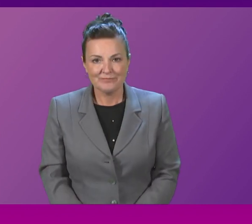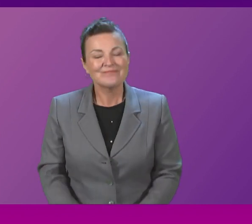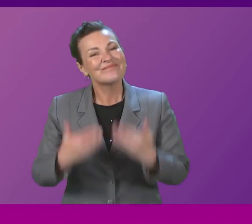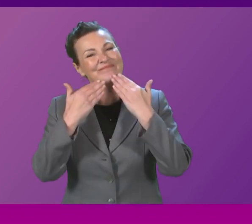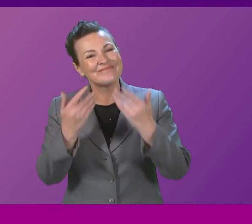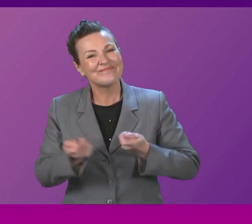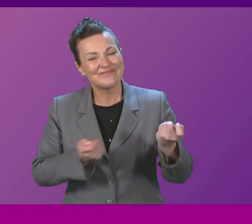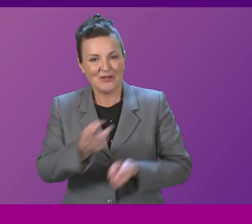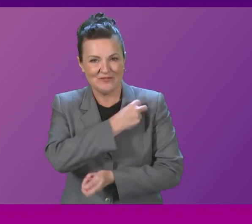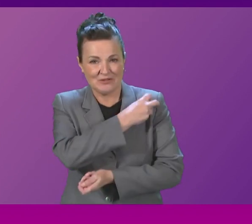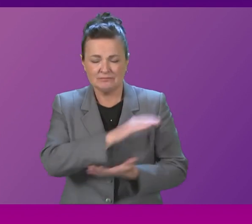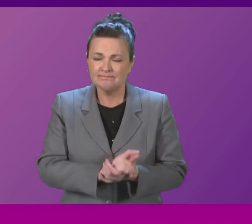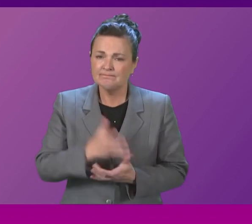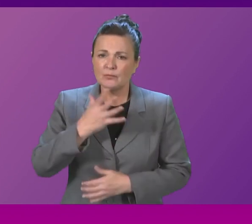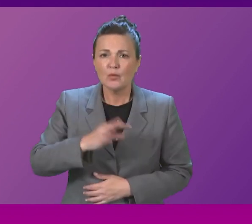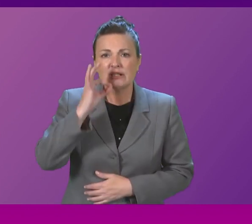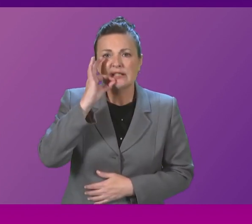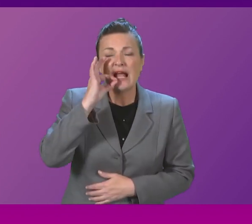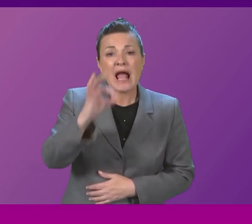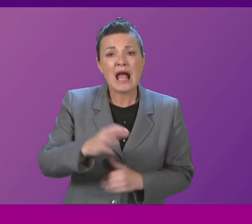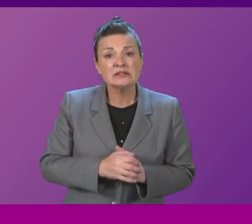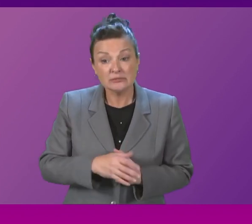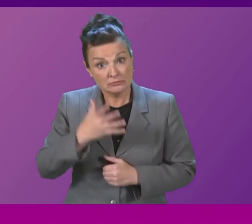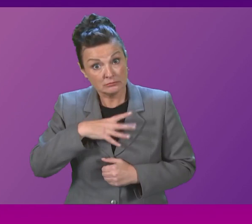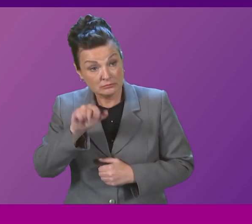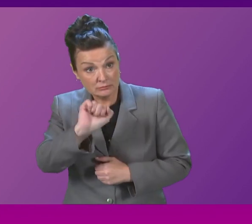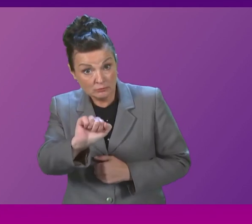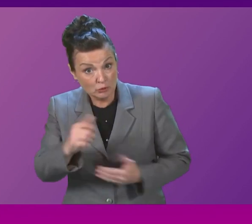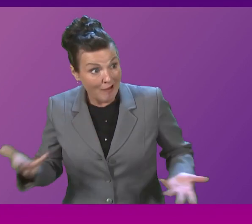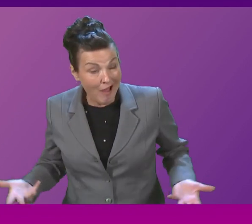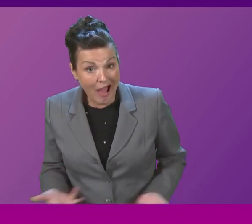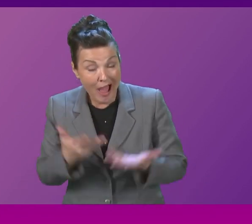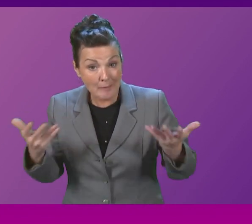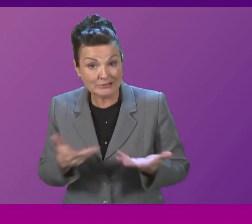To ask the First Minister whether the Scottish Government supports the introduction of a domestic abuse register.